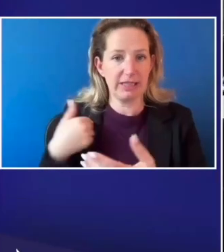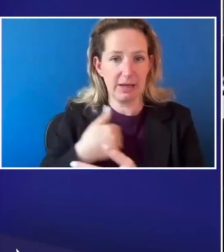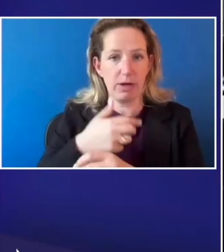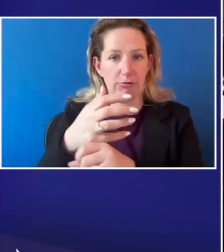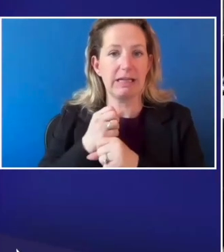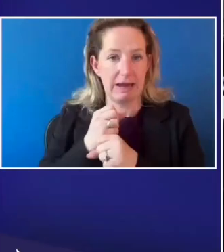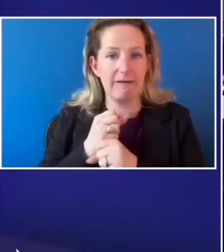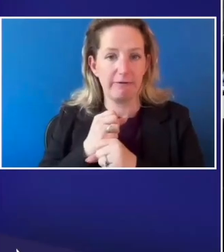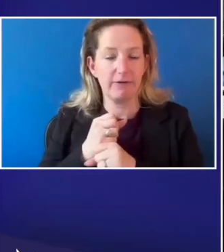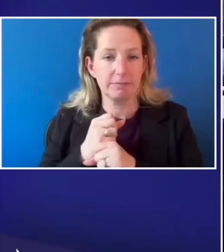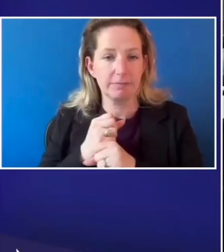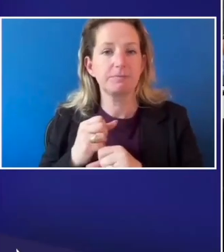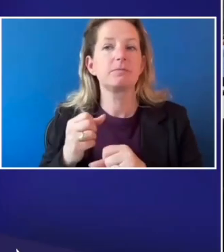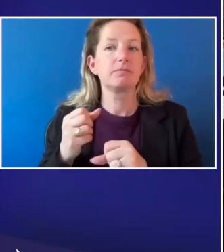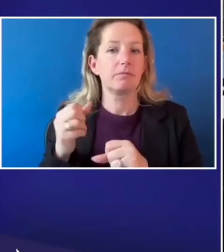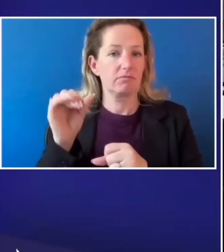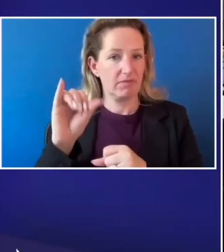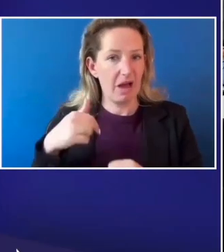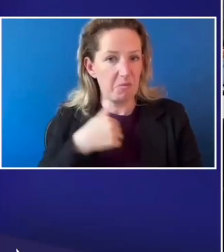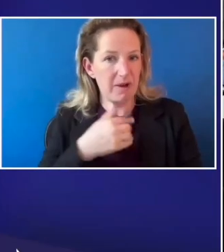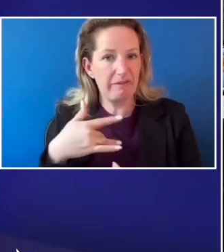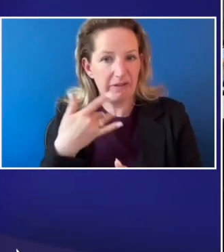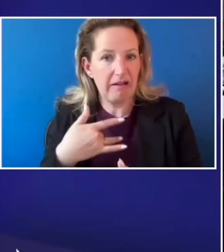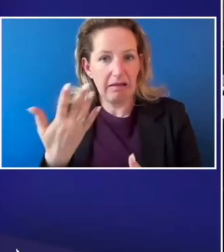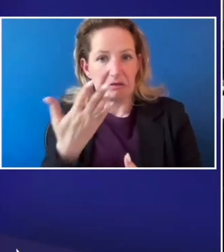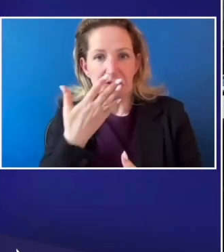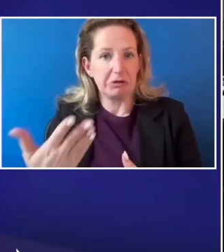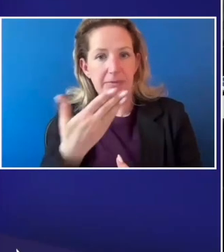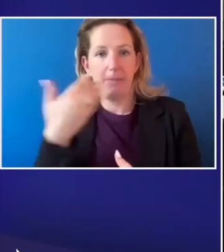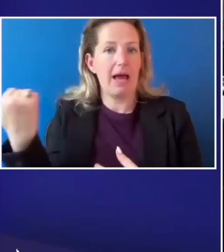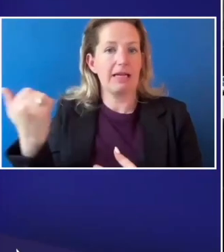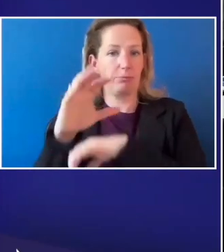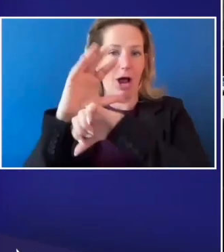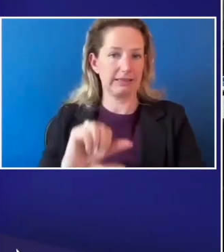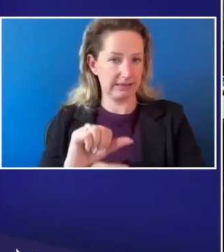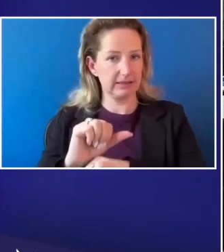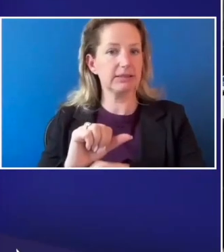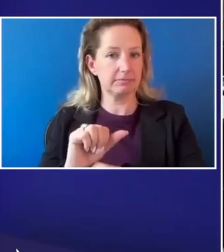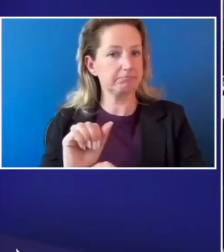um, that we think are good best practices. Um, and um, I